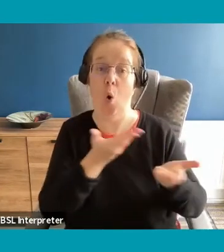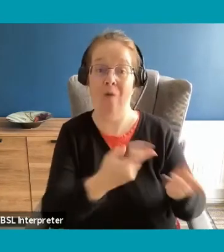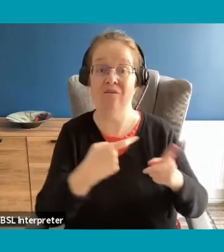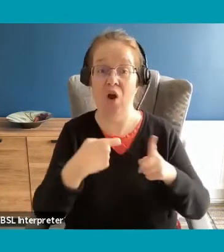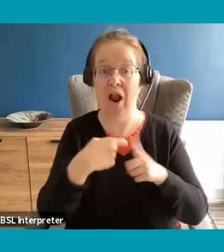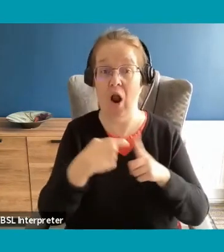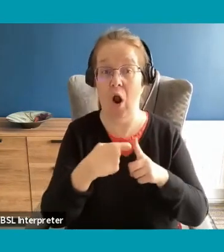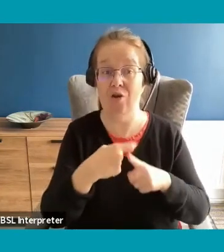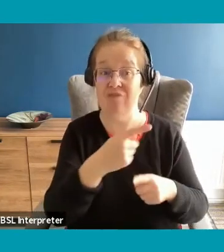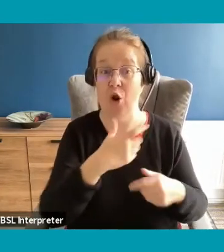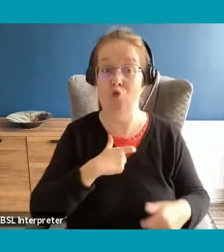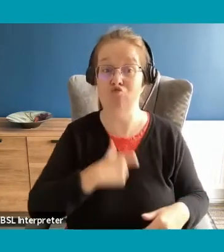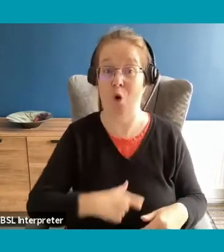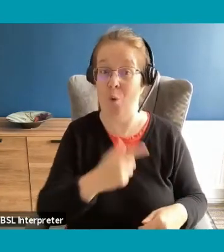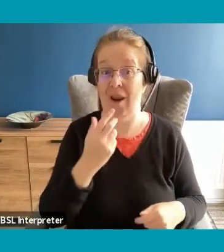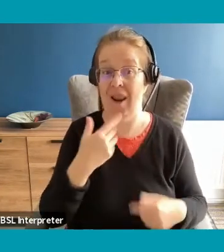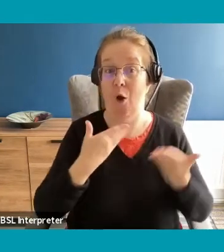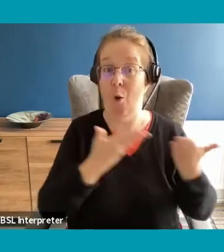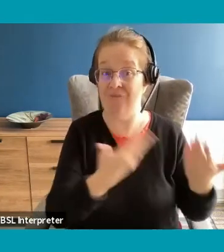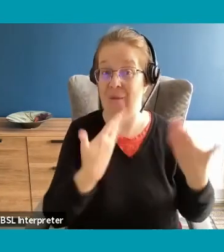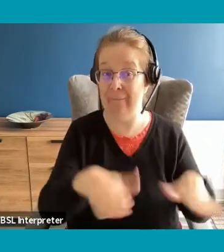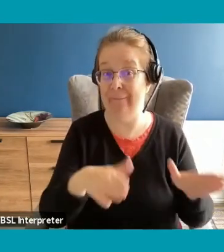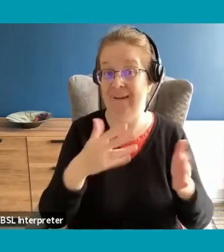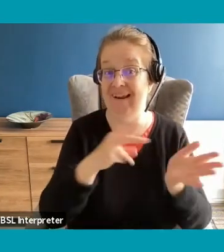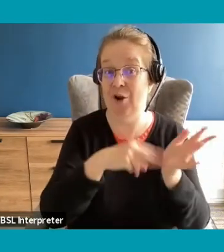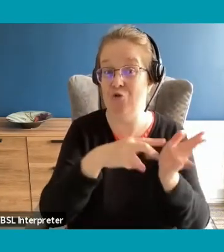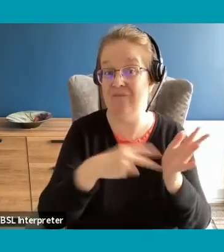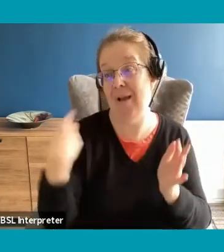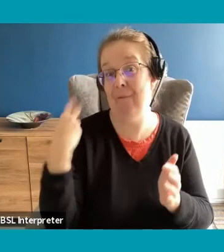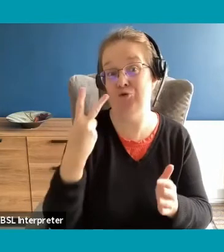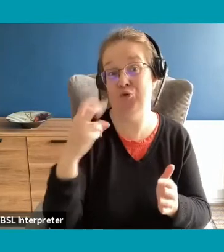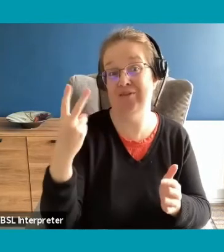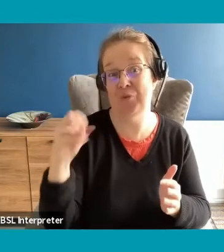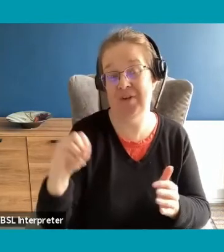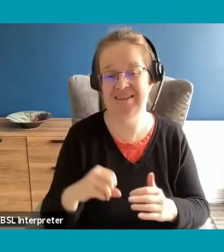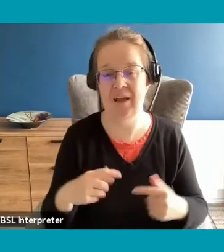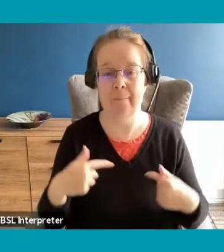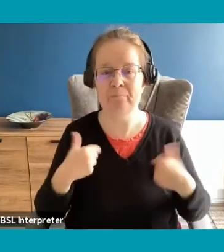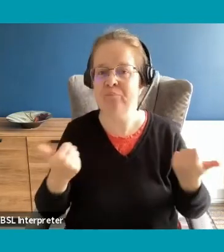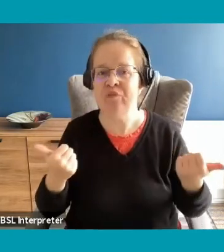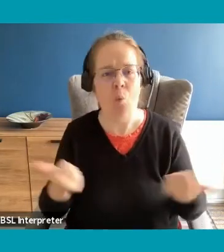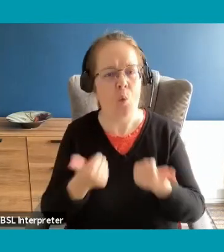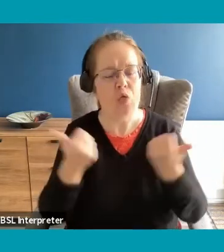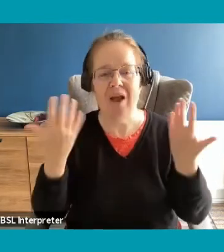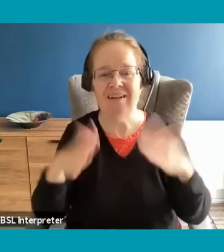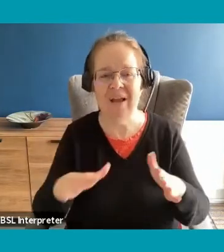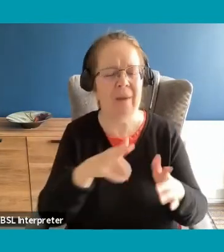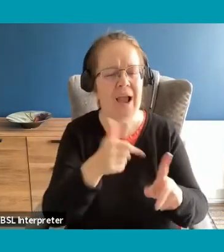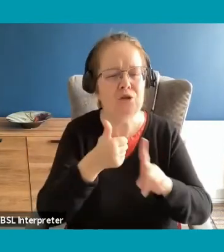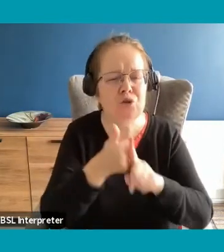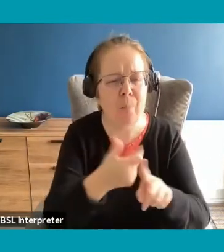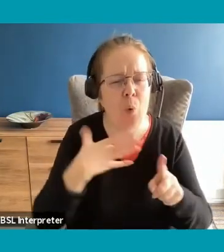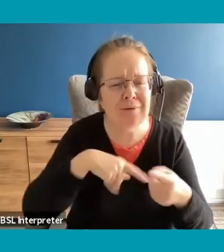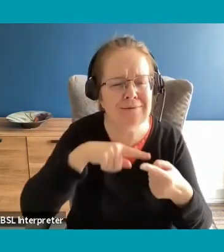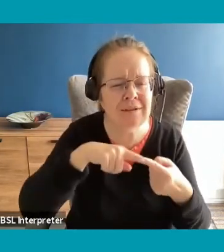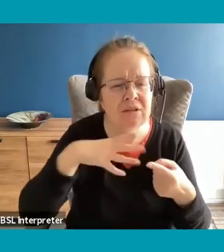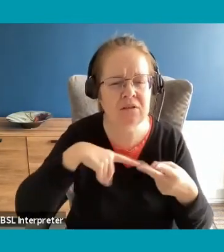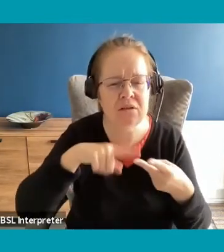November of 2020 and we already had ironed out what support he would need, which, like I said earlier,